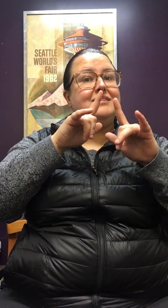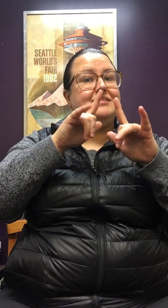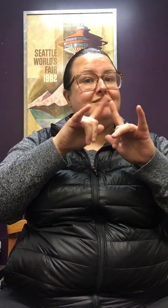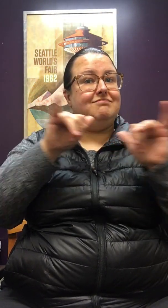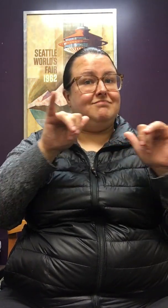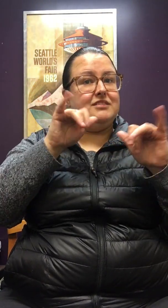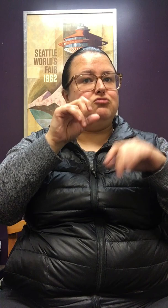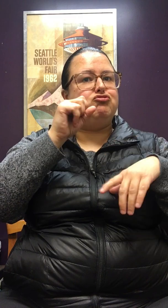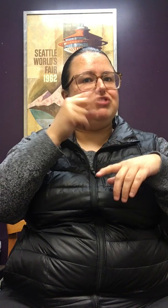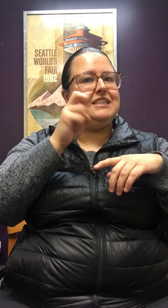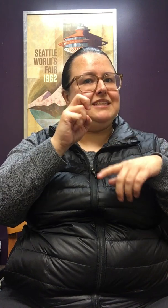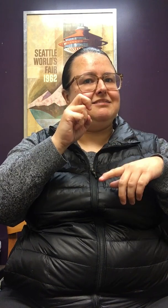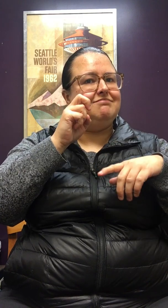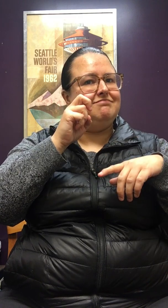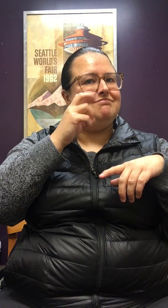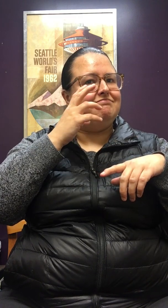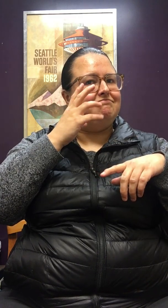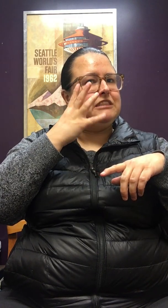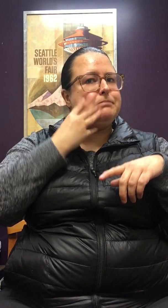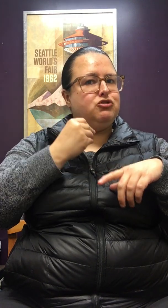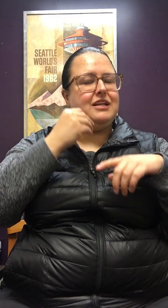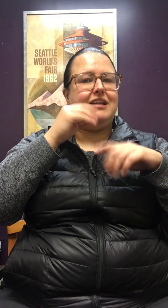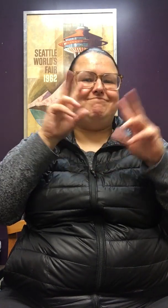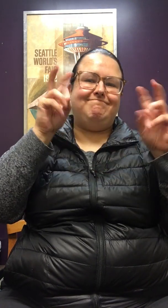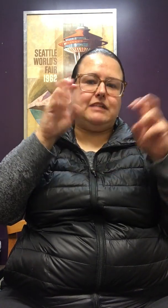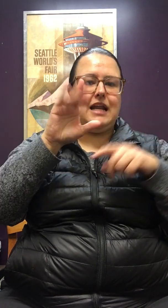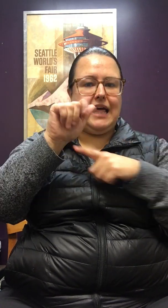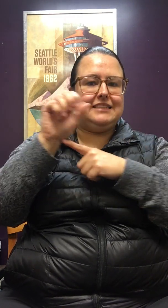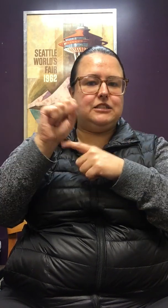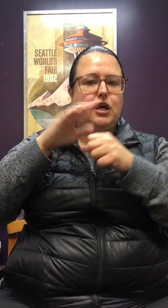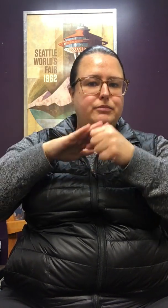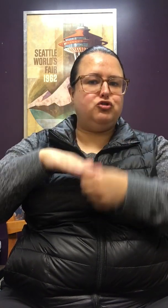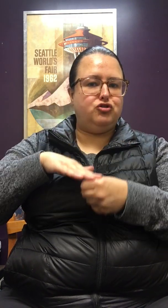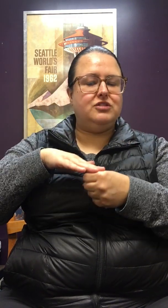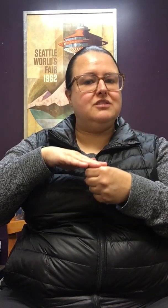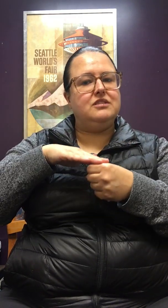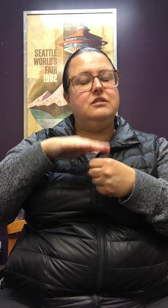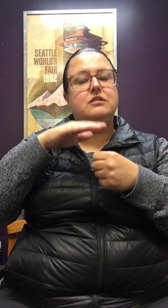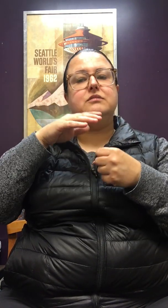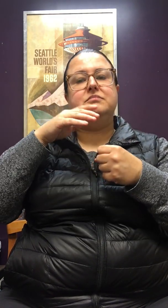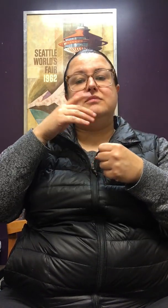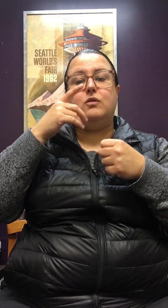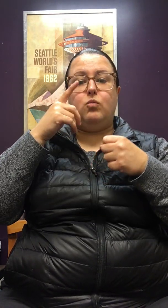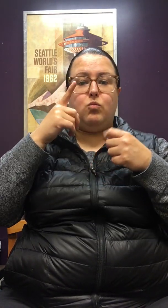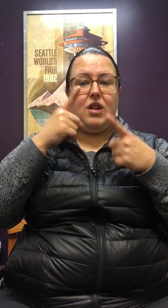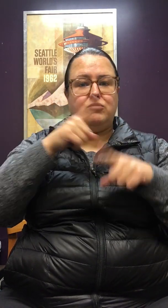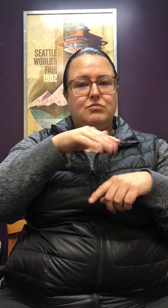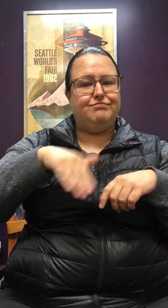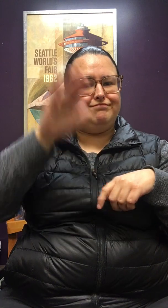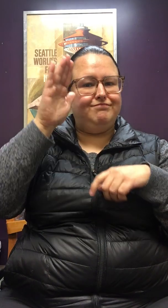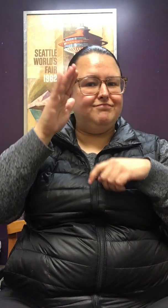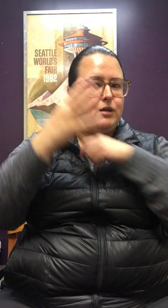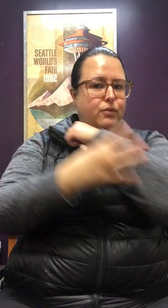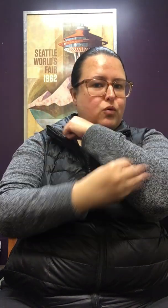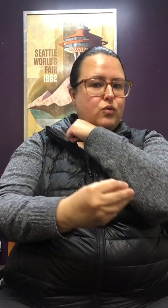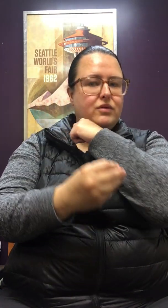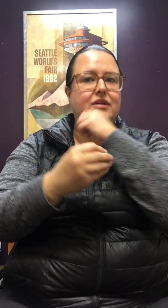while noting that she experienced class oppression as she grew up poor.